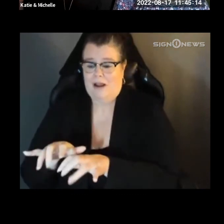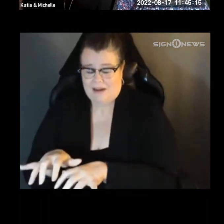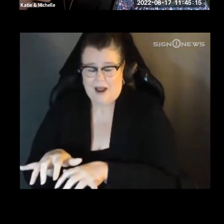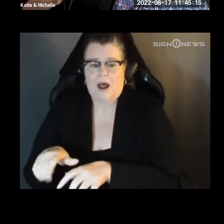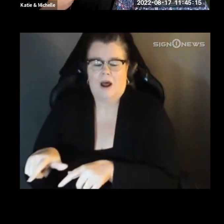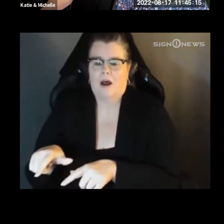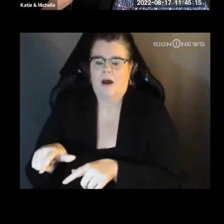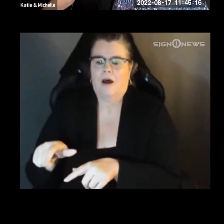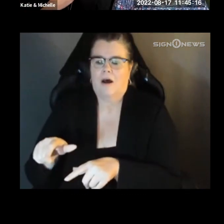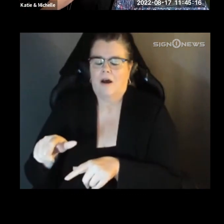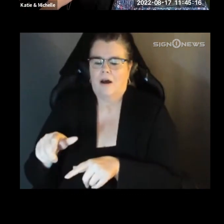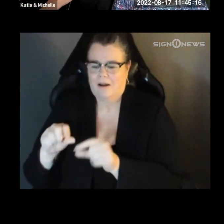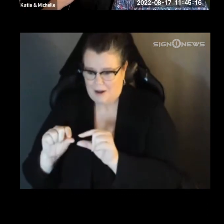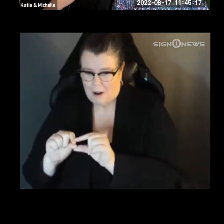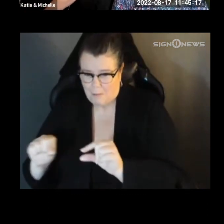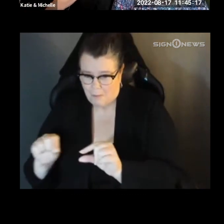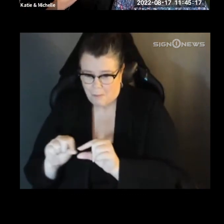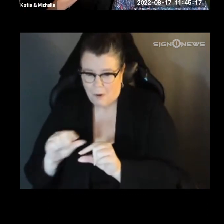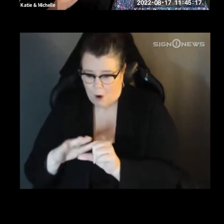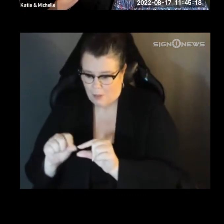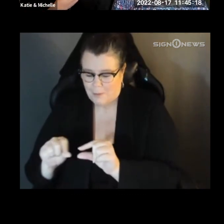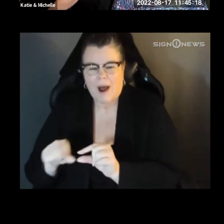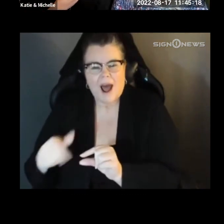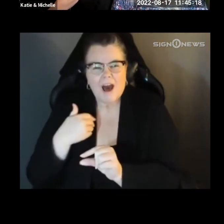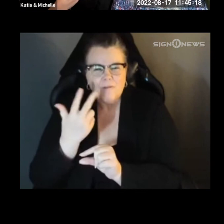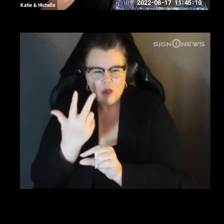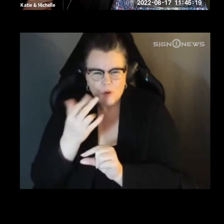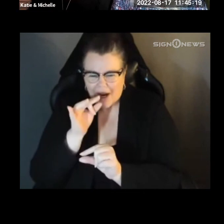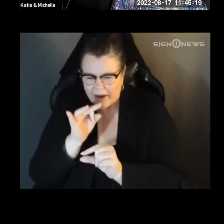messages and all the links I've been posting if you click those three little dots you can